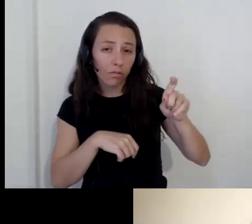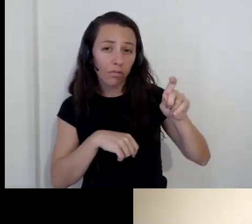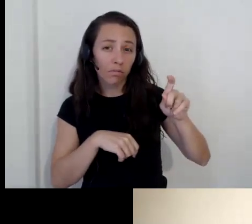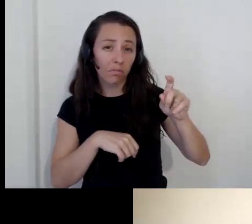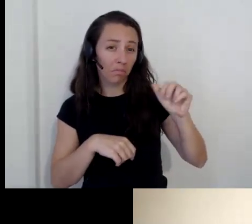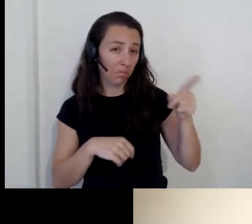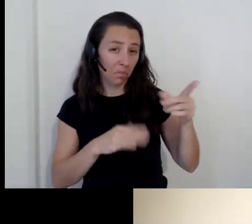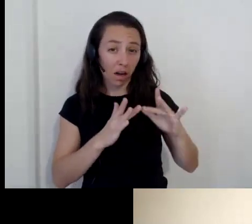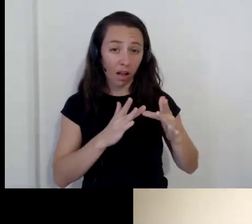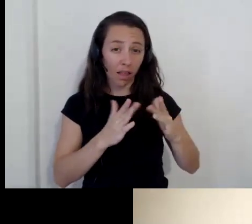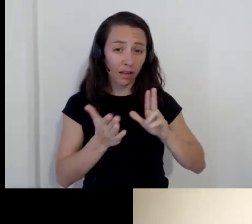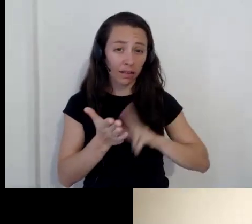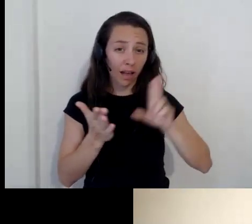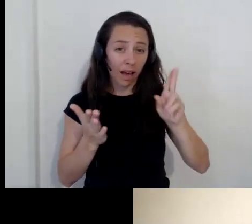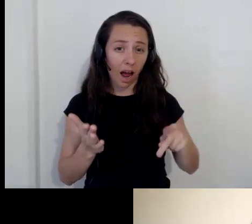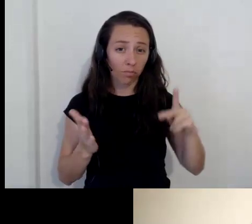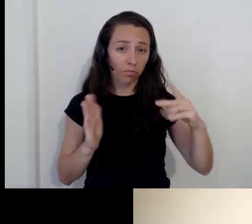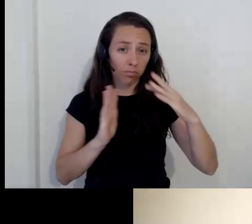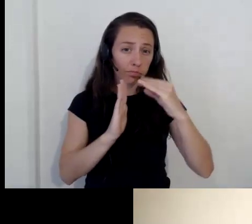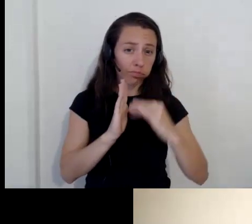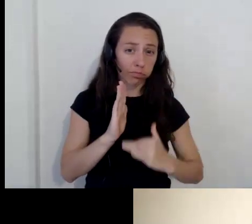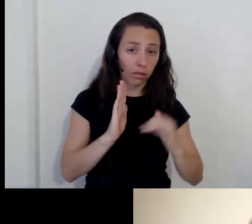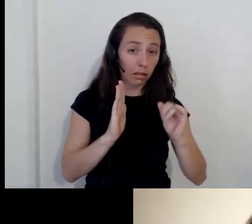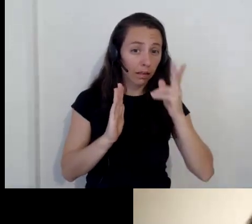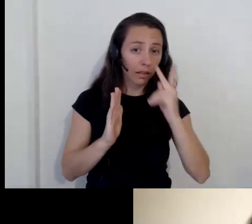and sign up, you can see that? But... >> KEELY CAT WELLS: Yes, absolutely.